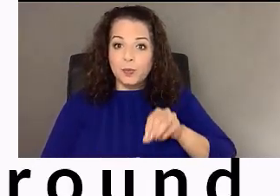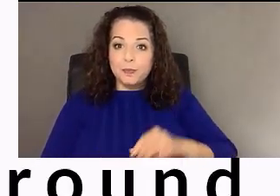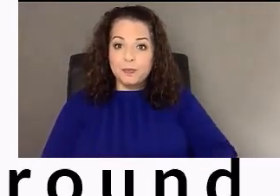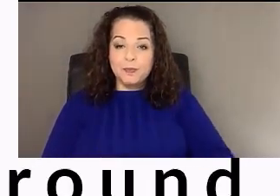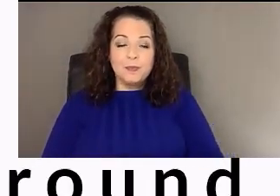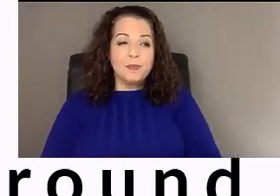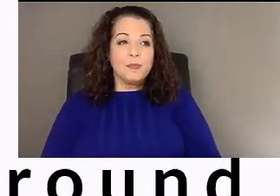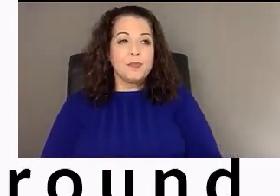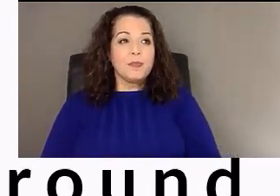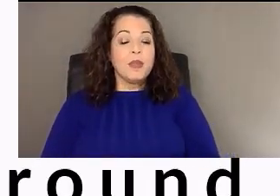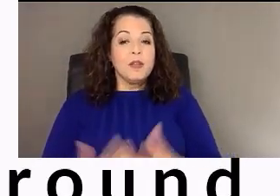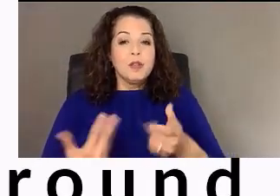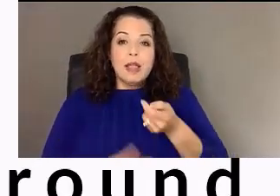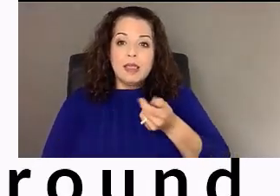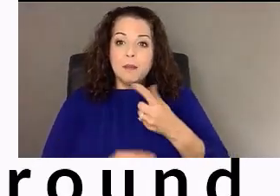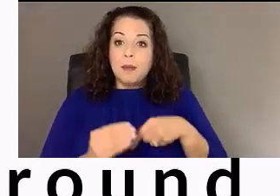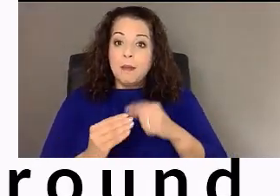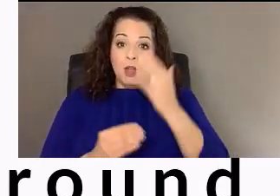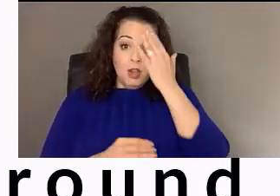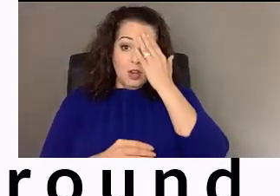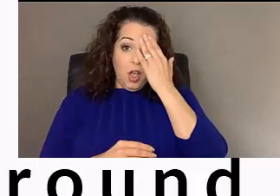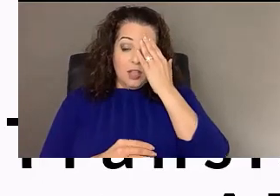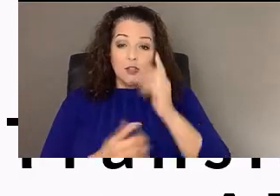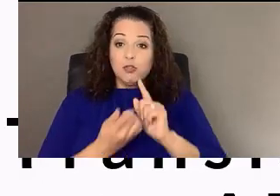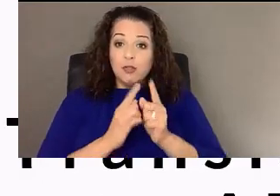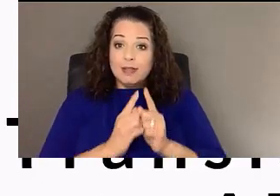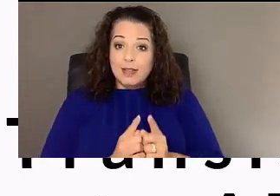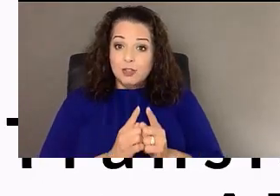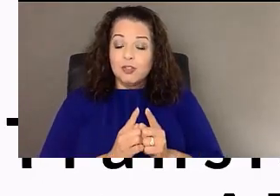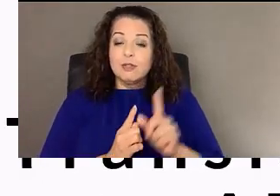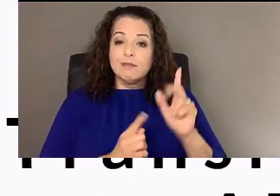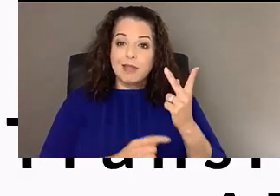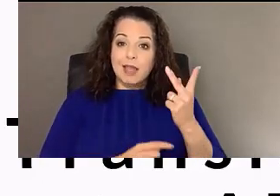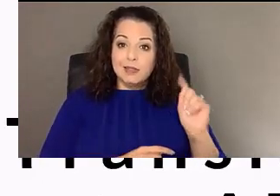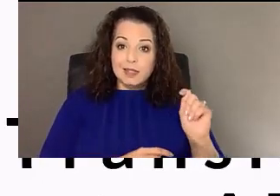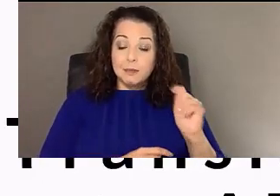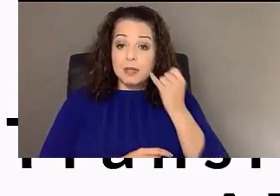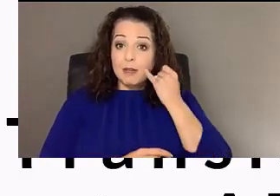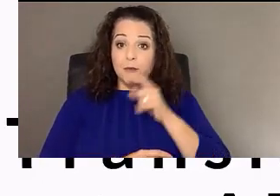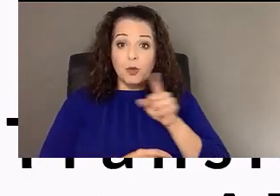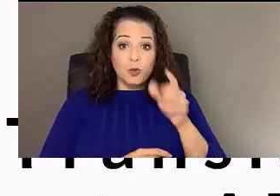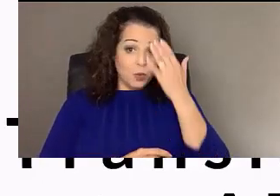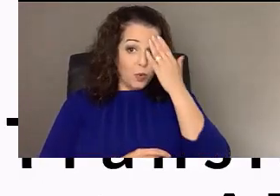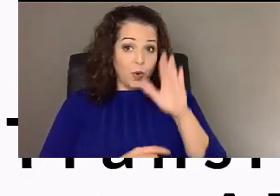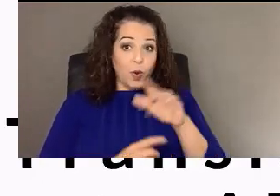So a little bit about knowledge translation. If you're unfamiliar with this particular topic,